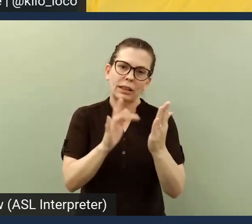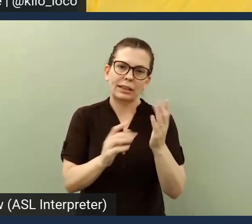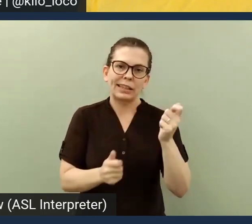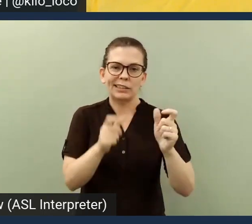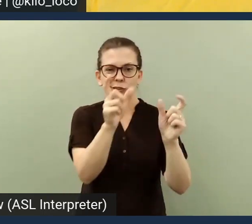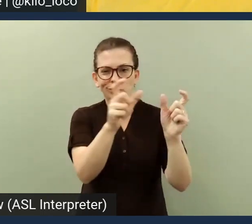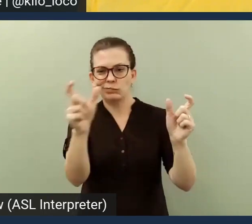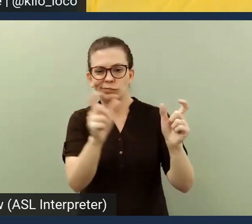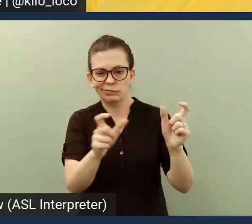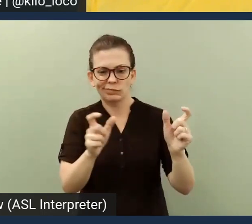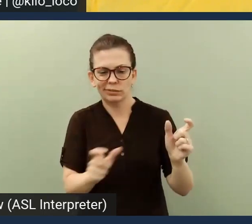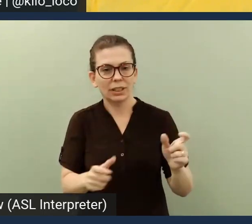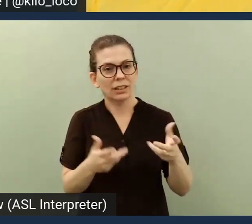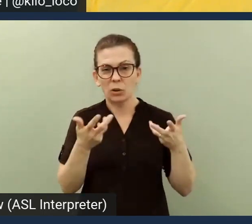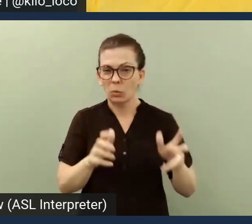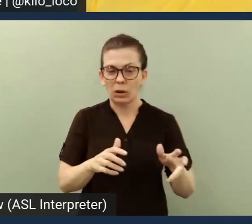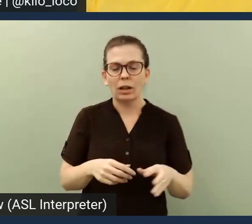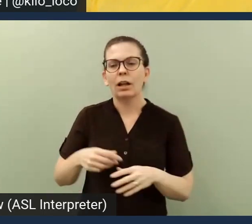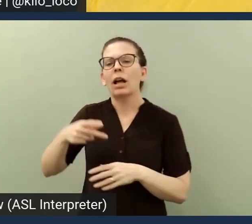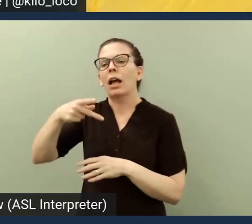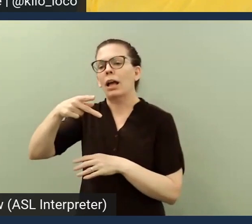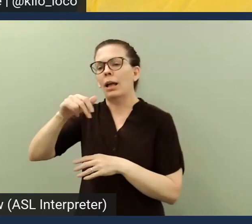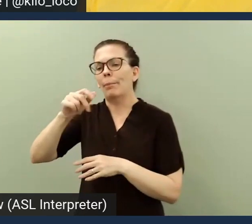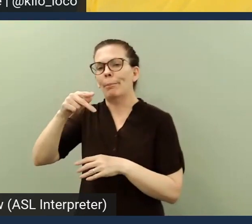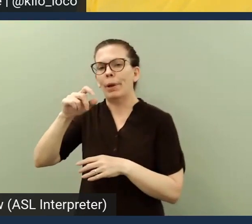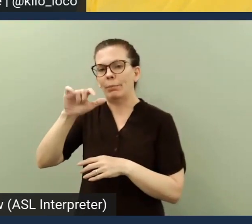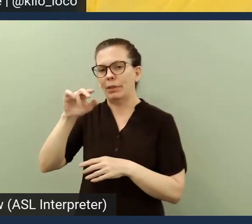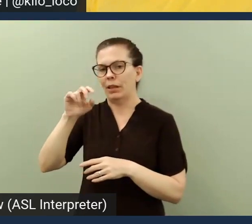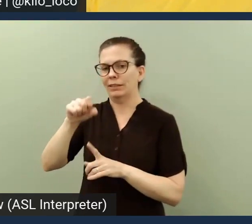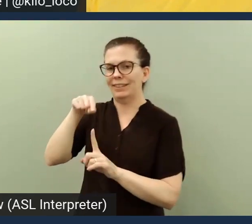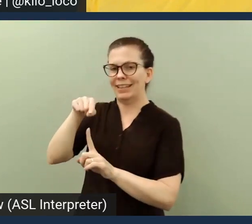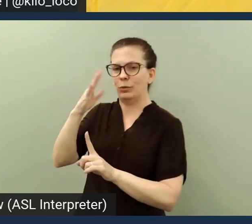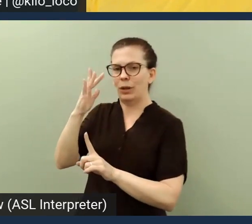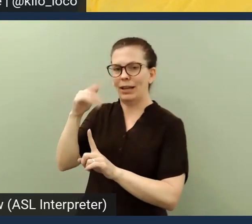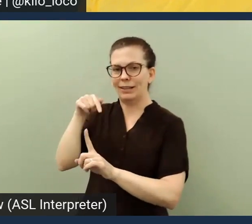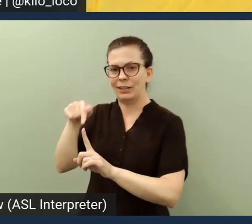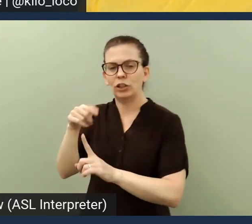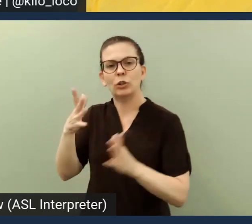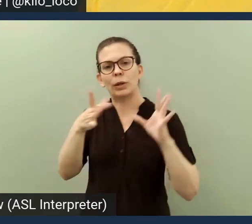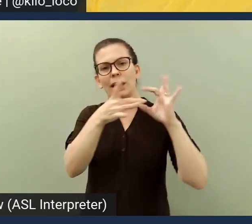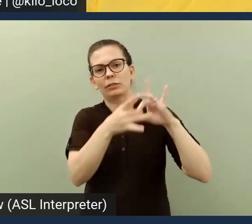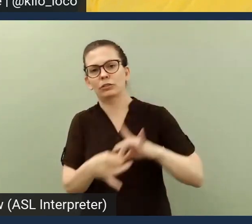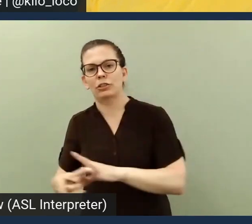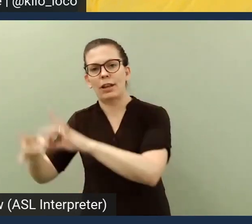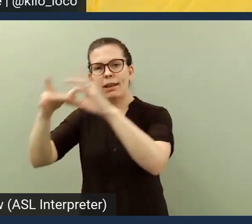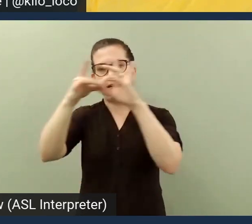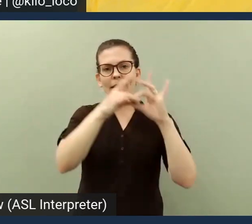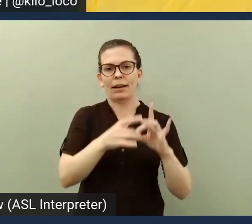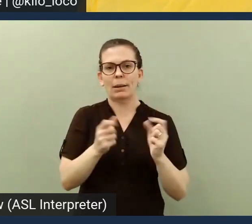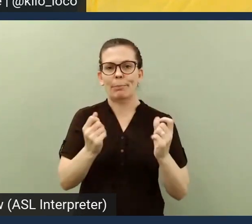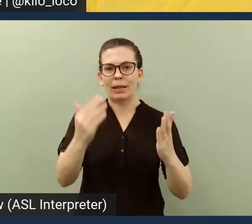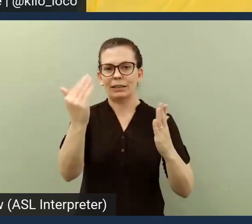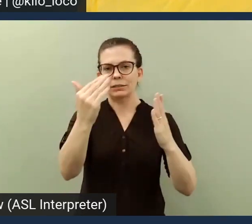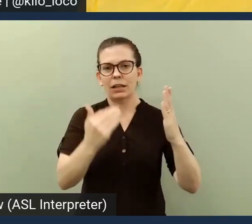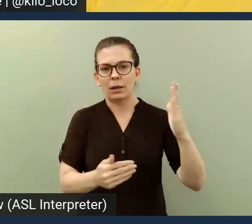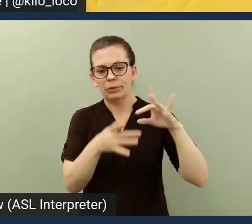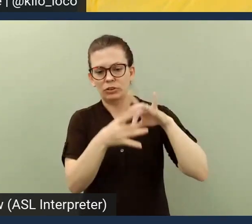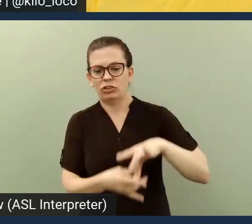and that's where pipelines comes into play, and that's where you can chain together a whole bunch of steps and then just say, hey, you know what,